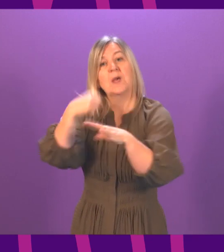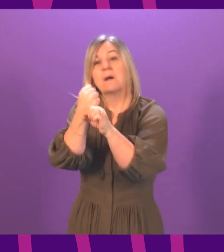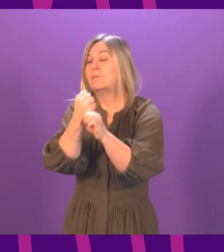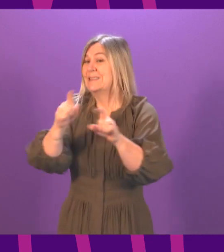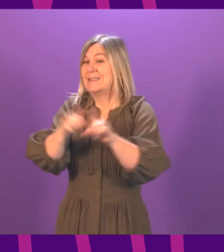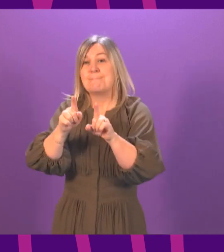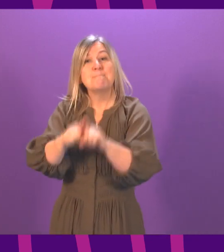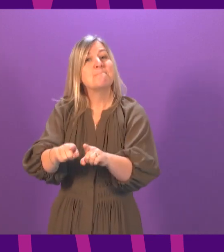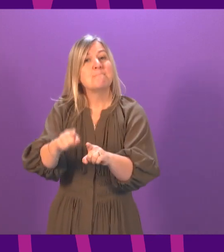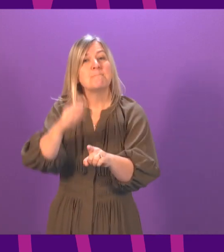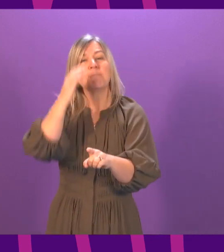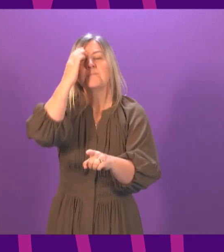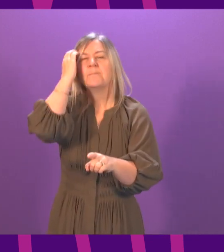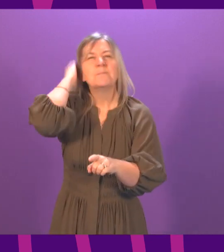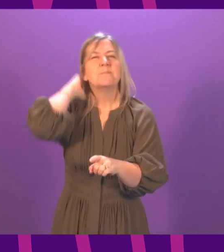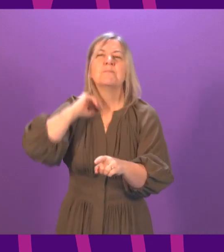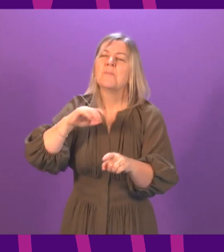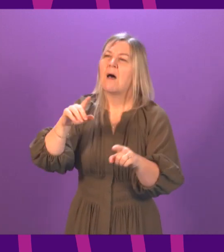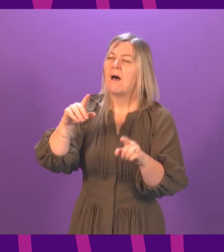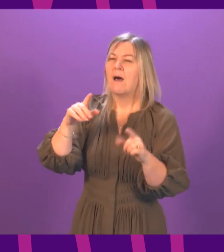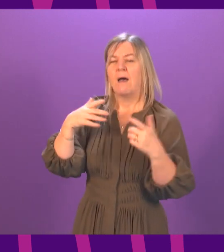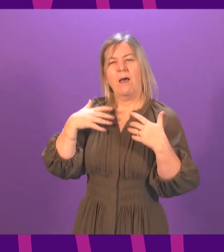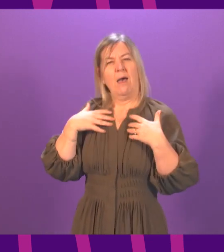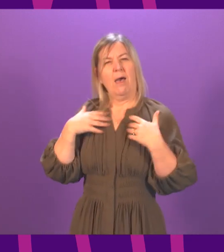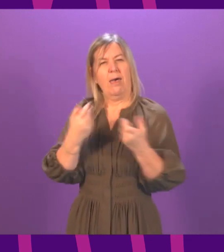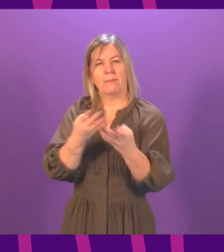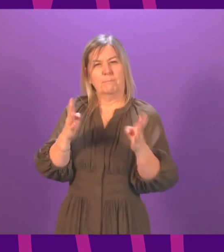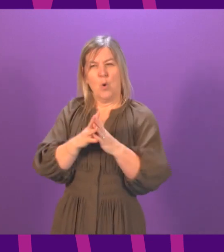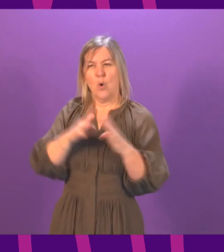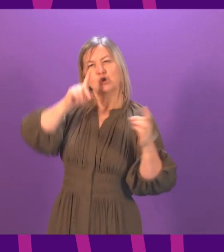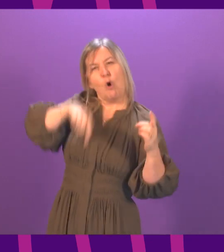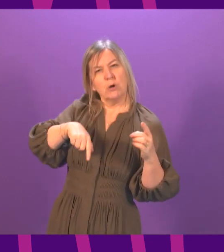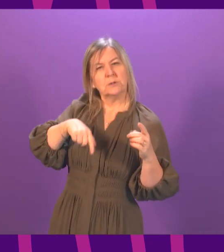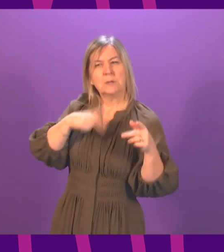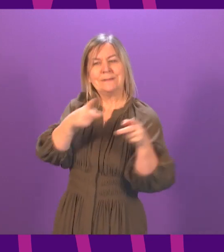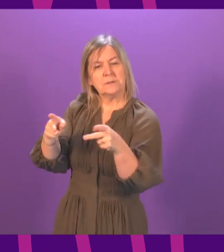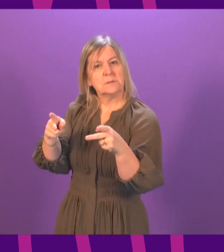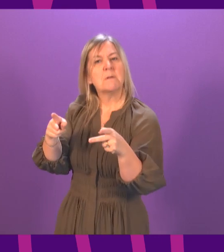On the health board ordering system, although the structure of our national health service is